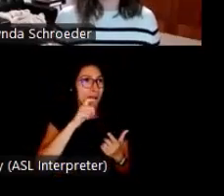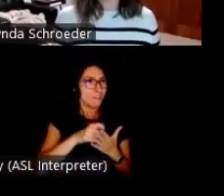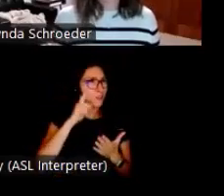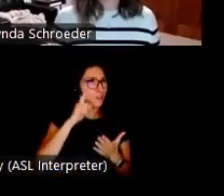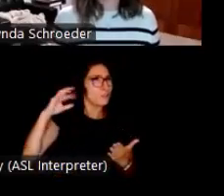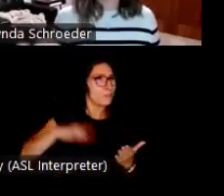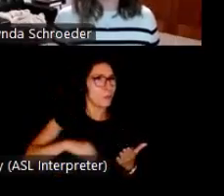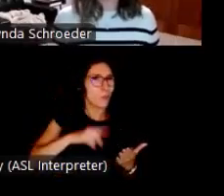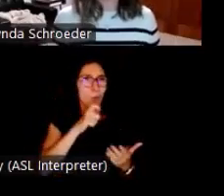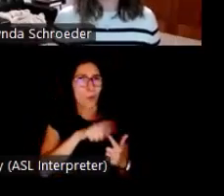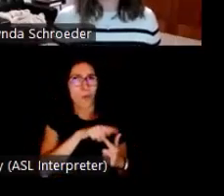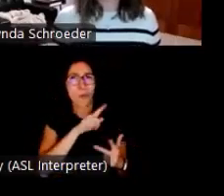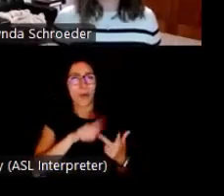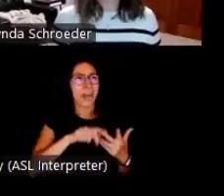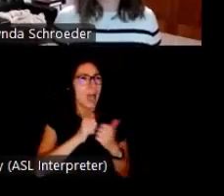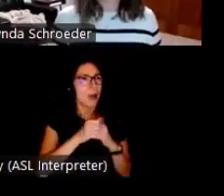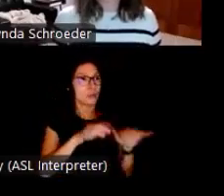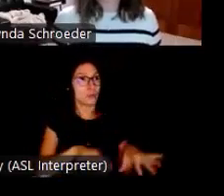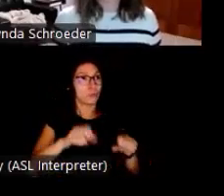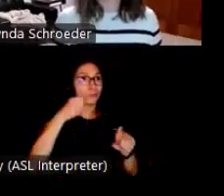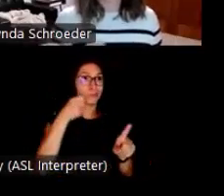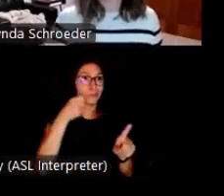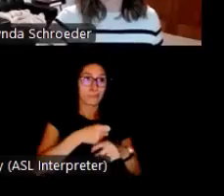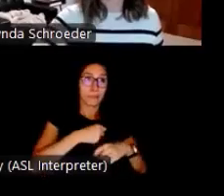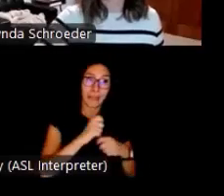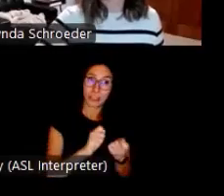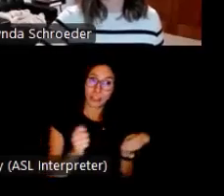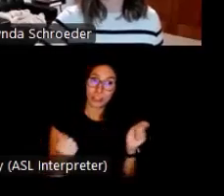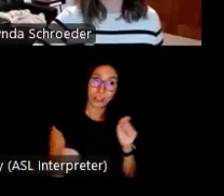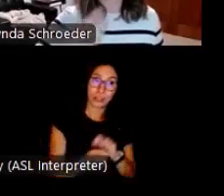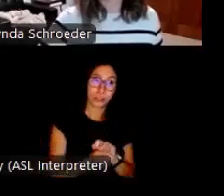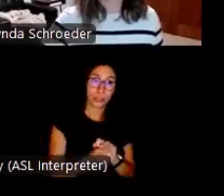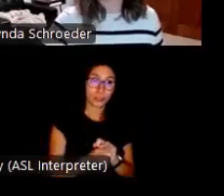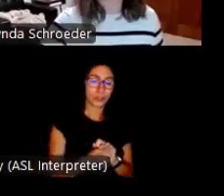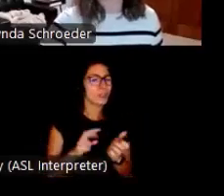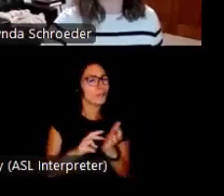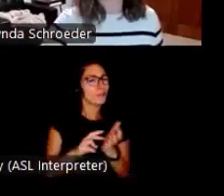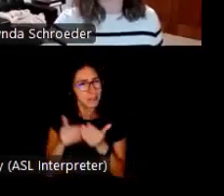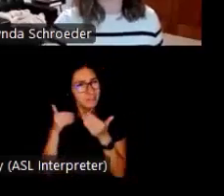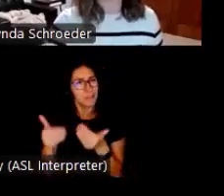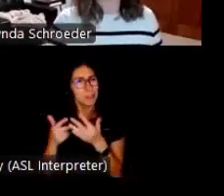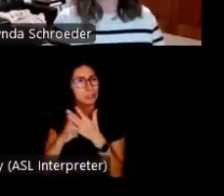So I want to do this research knowing that it will have an impact, that there will be knowledge translation.